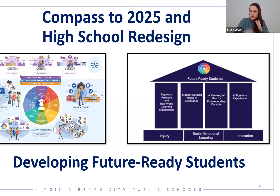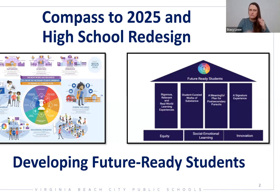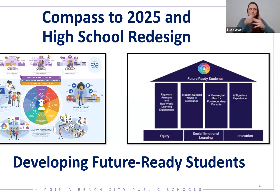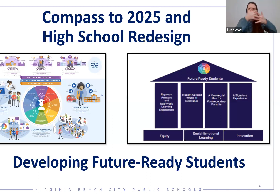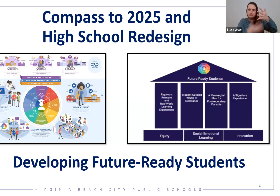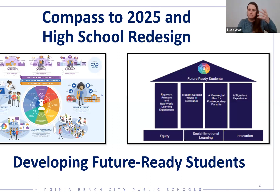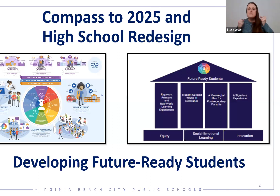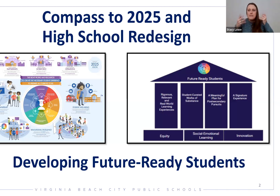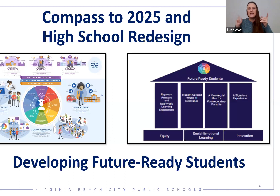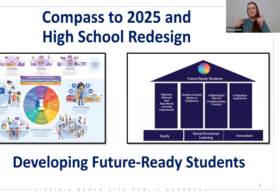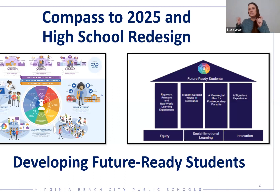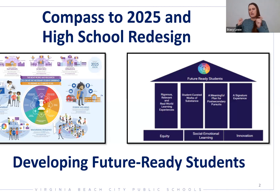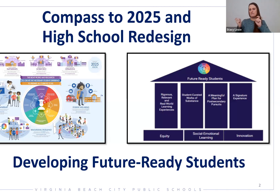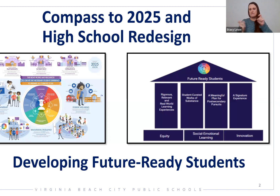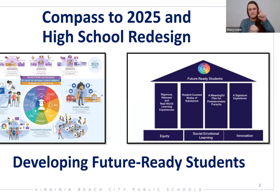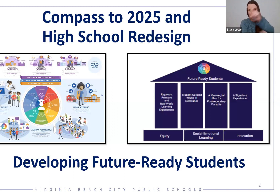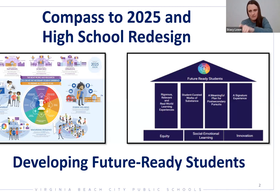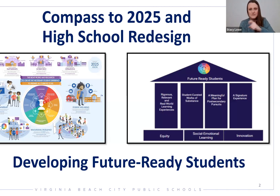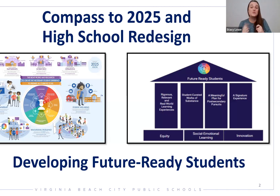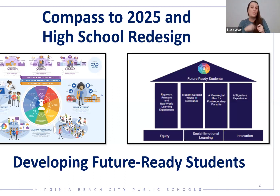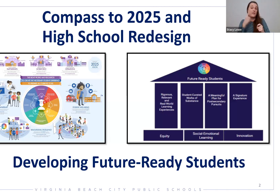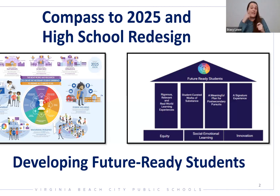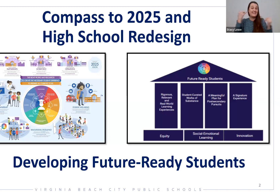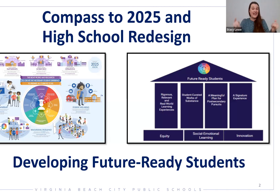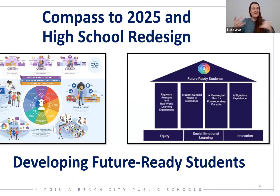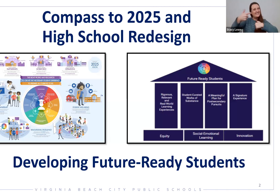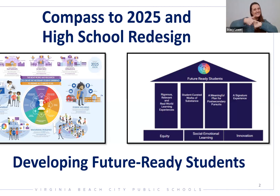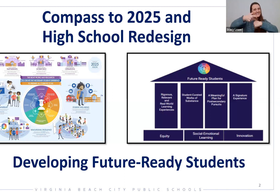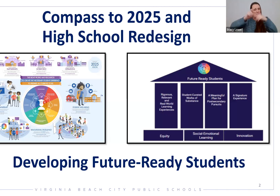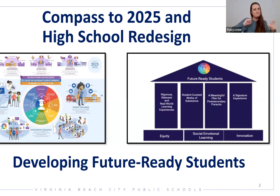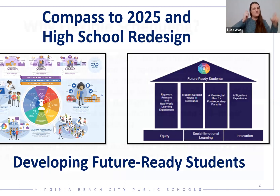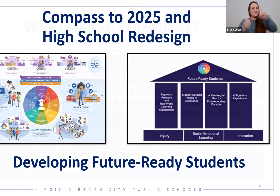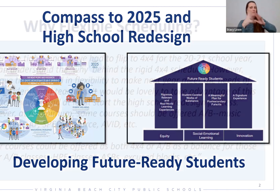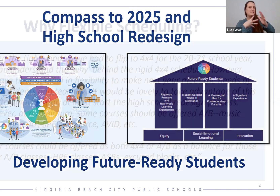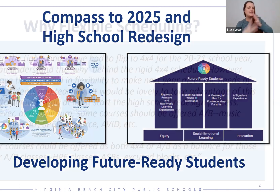and we just feel like it's time to to get a scheduling model that matches that so when we talk